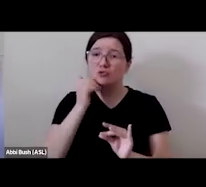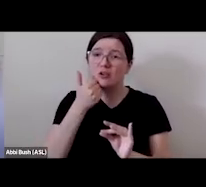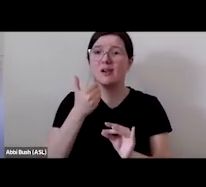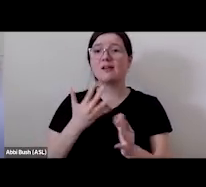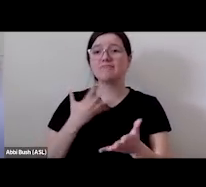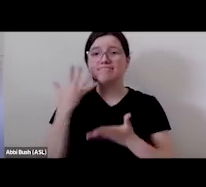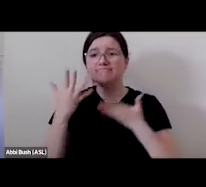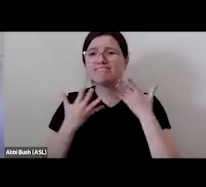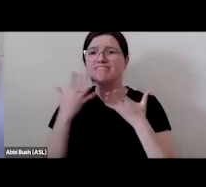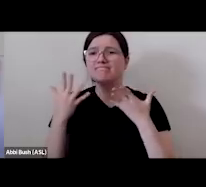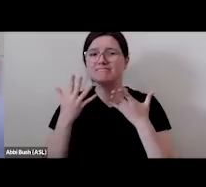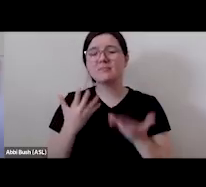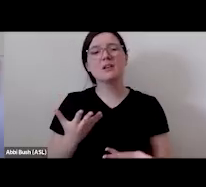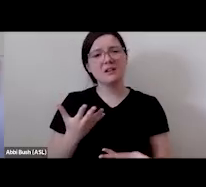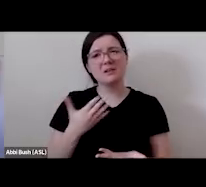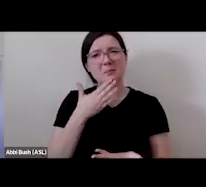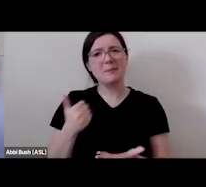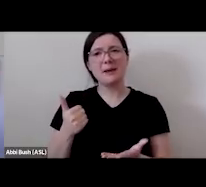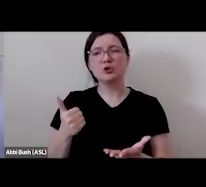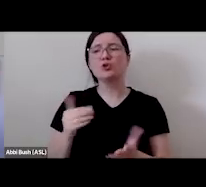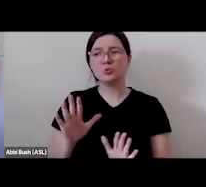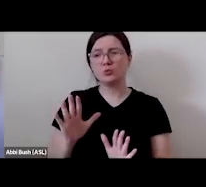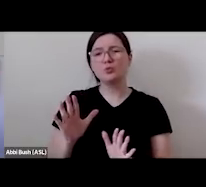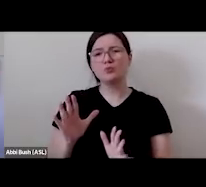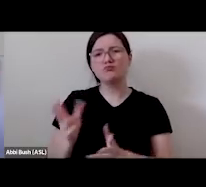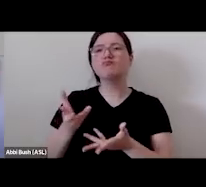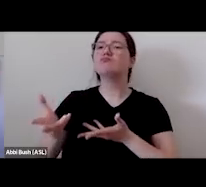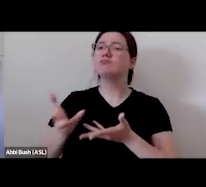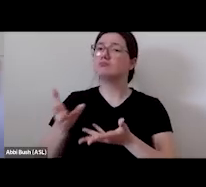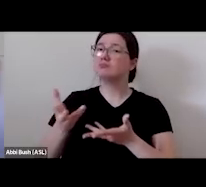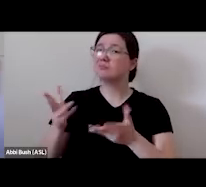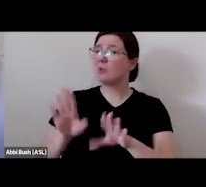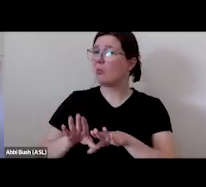we wanna normalize the discussion. We wanna validate the experience